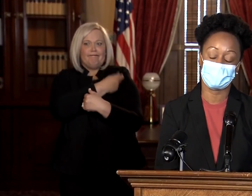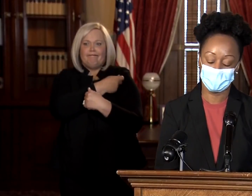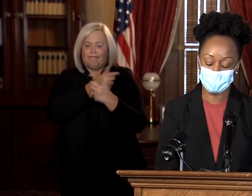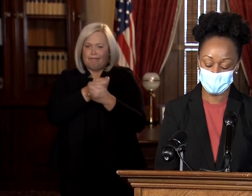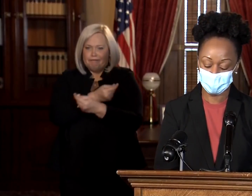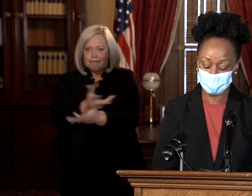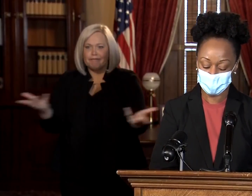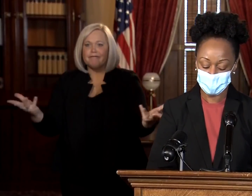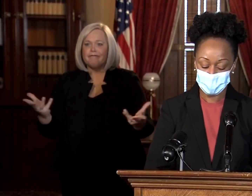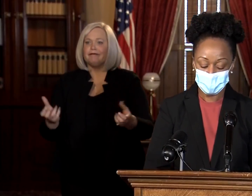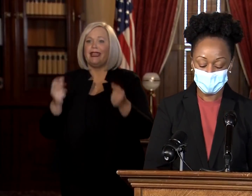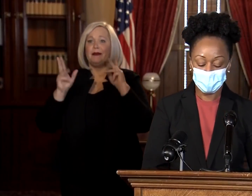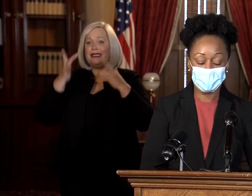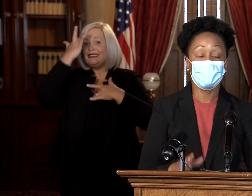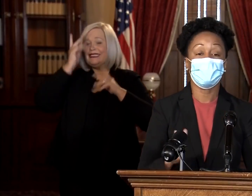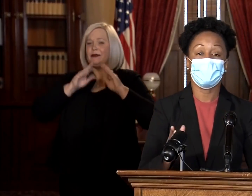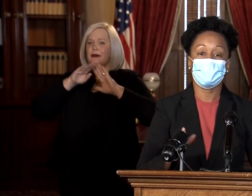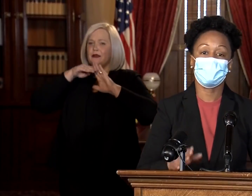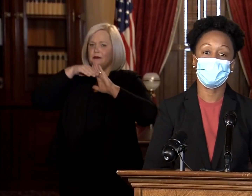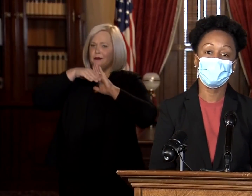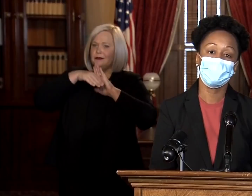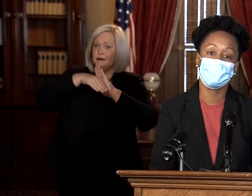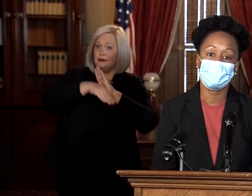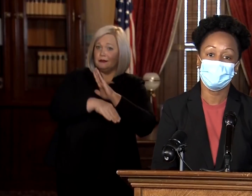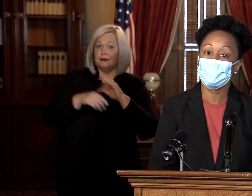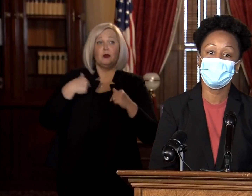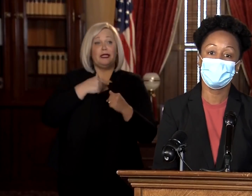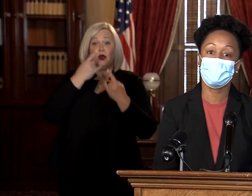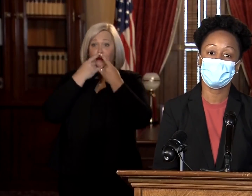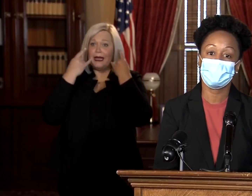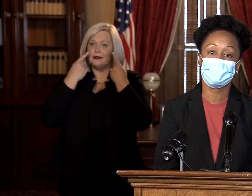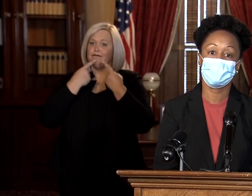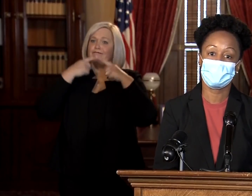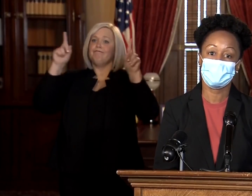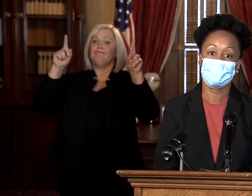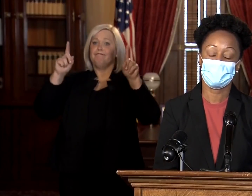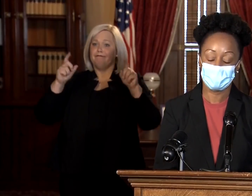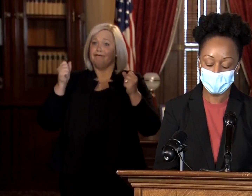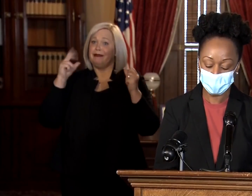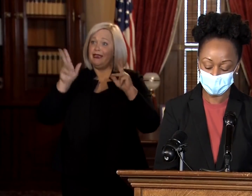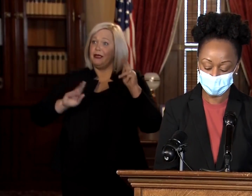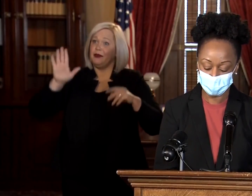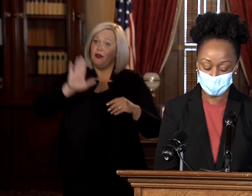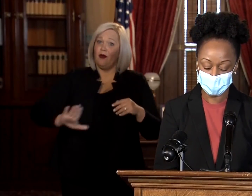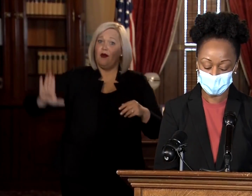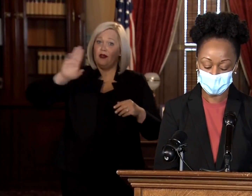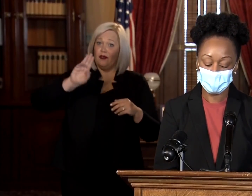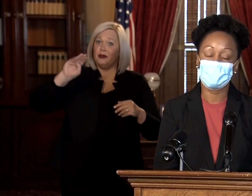Vaccines are being distributed across the state and our case across the state and our case numbers are coming down. numbers are coming down. We know that masks work and many